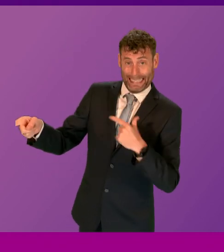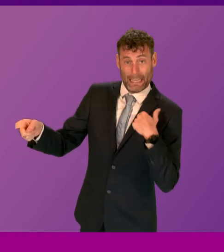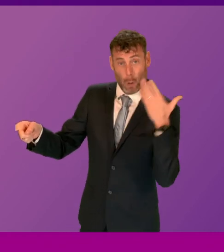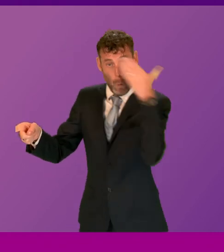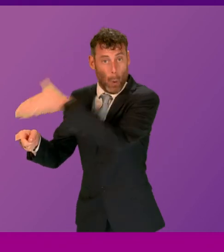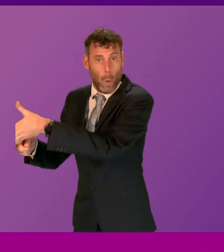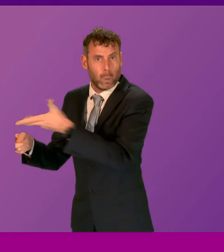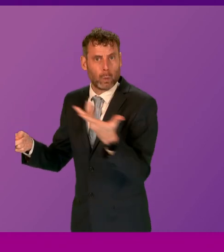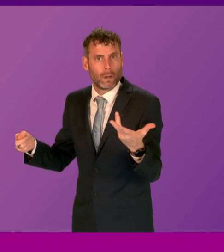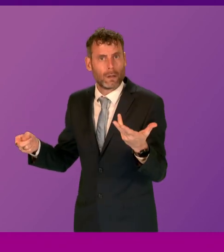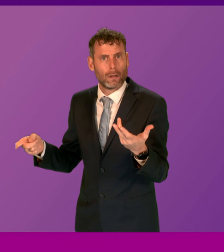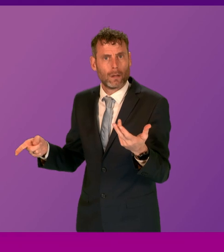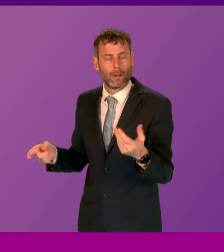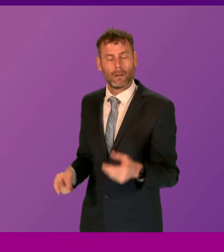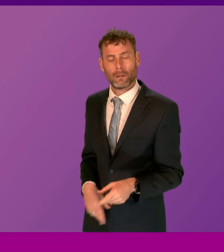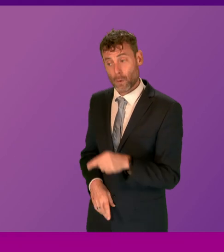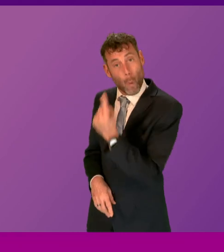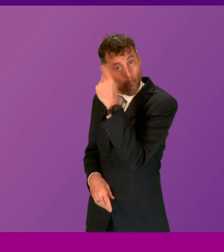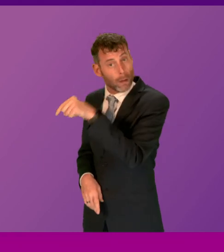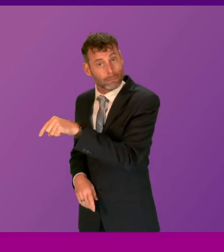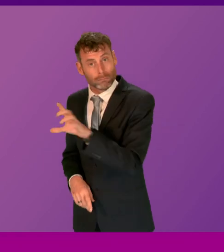That is happening across Scotland.